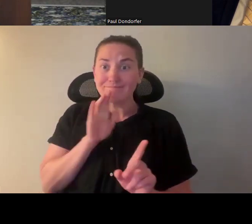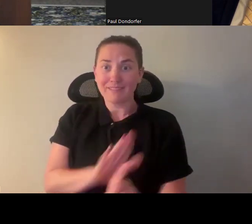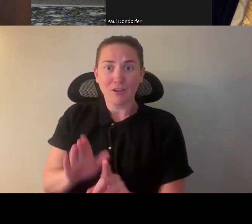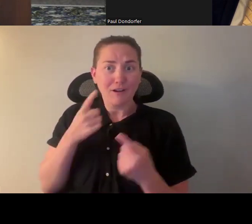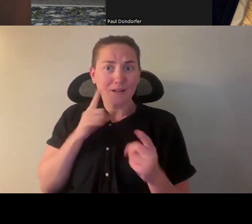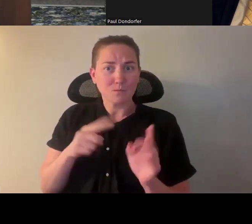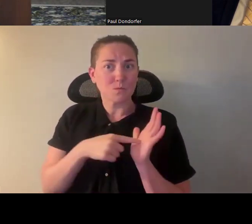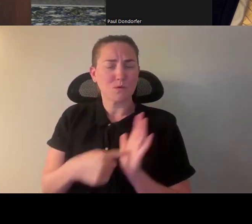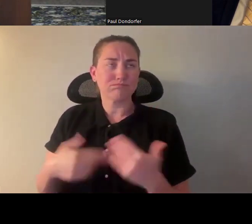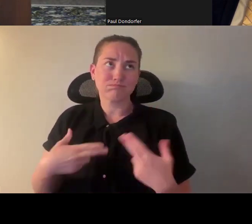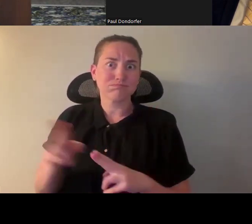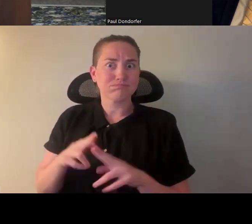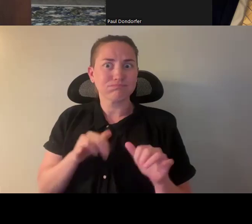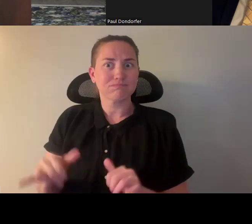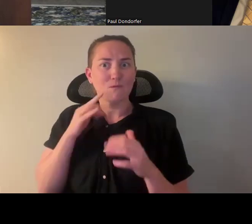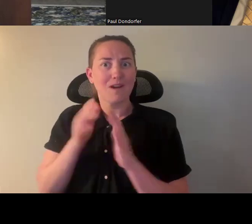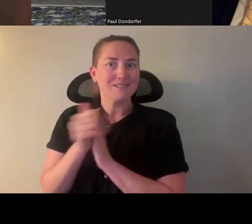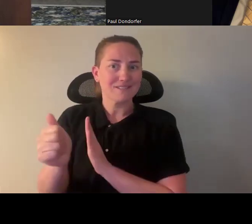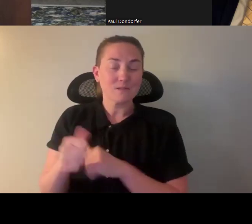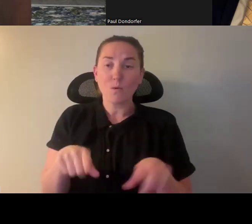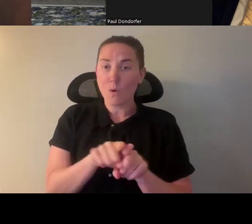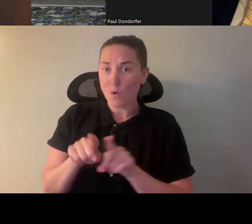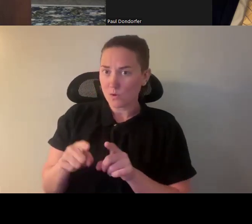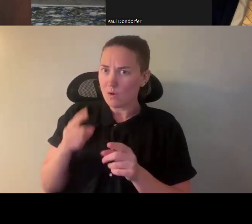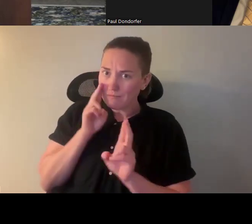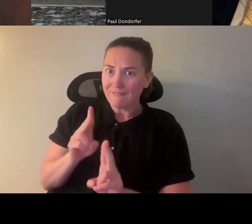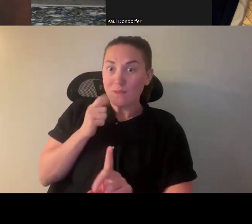the highest standards of excellence and bring distinction to themselves their schools and our